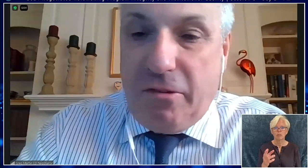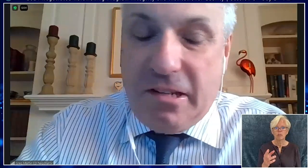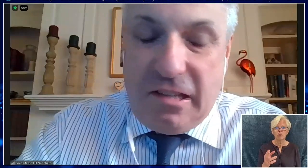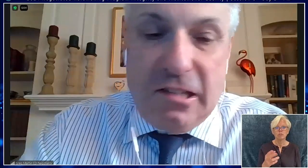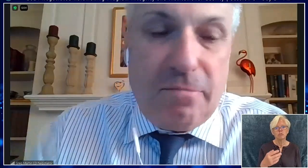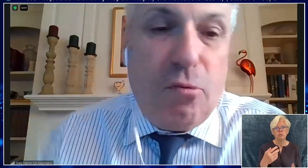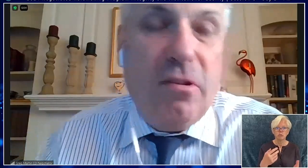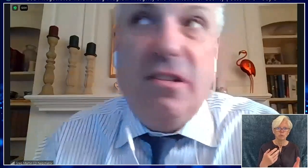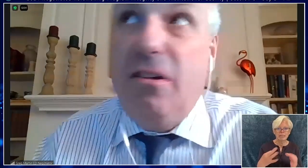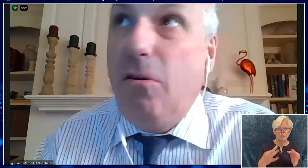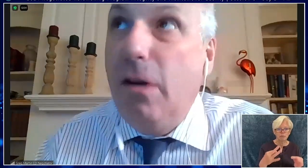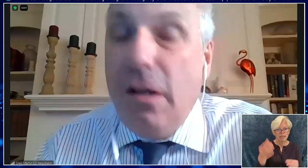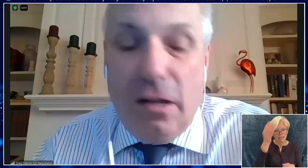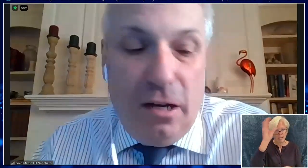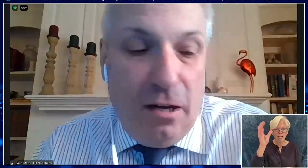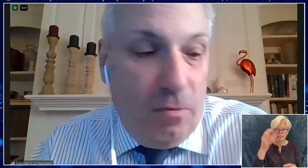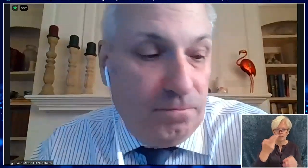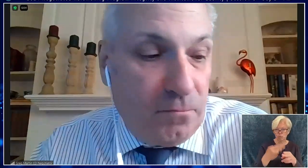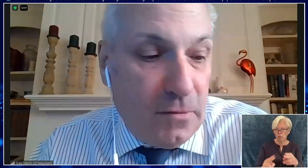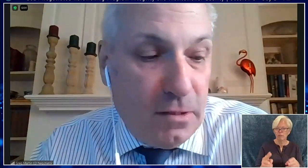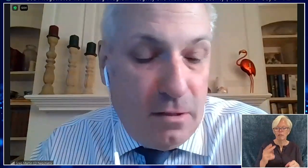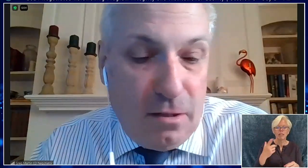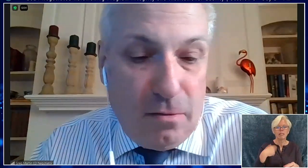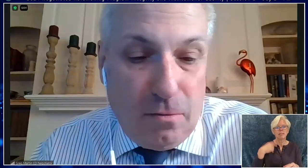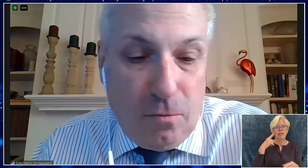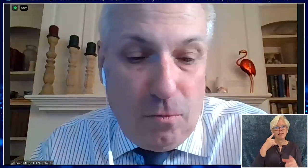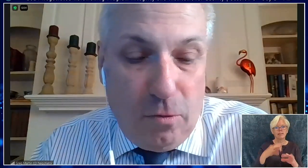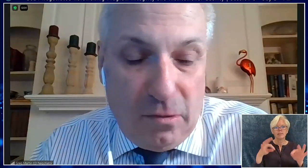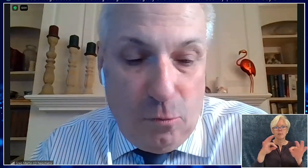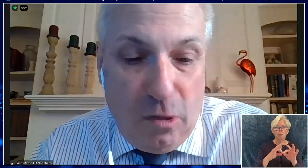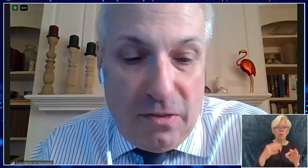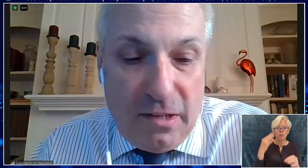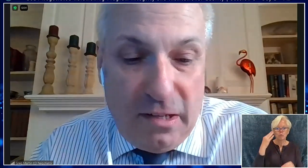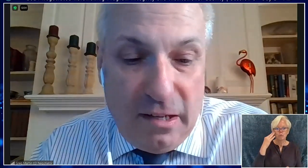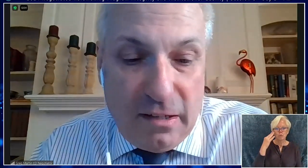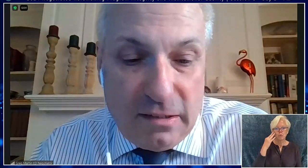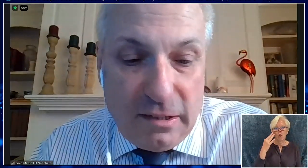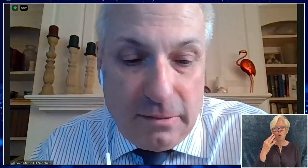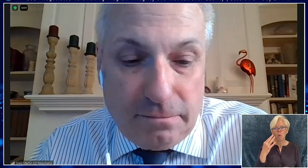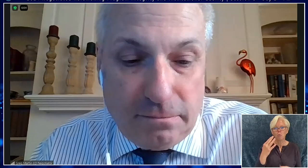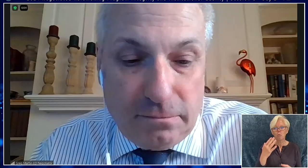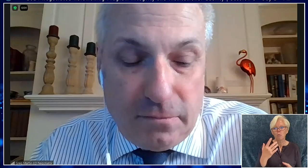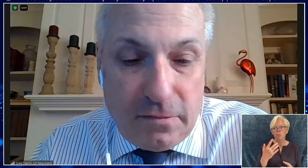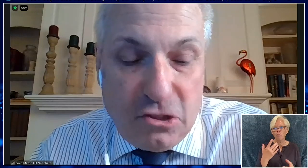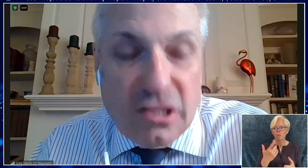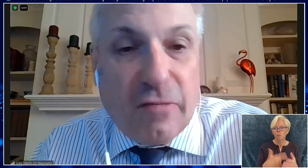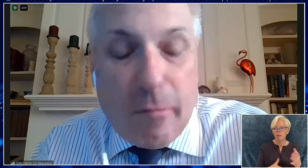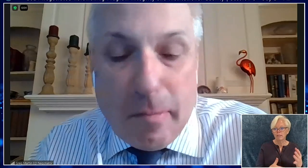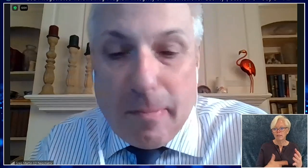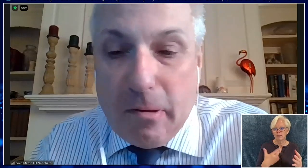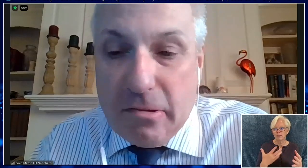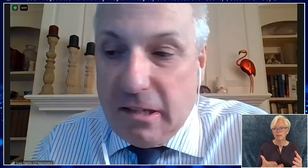because I think it's important to know what the- the gist of what we're proposing